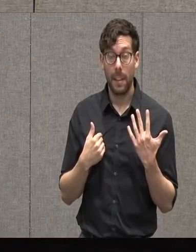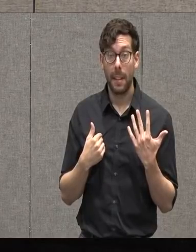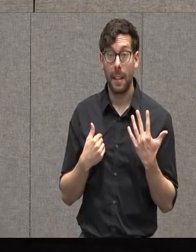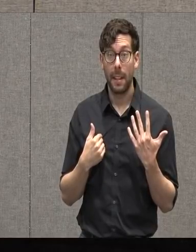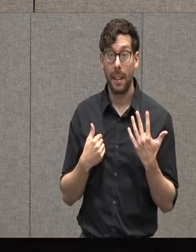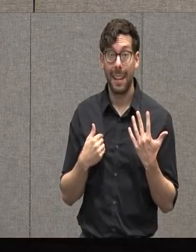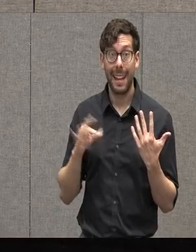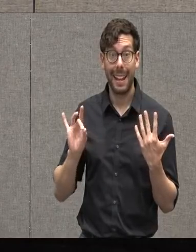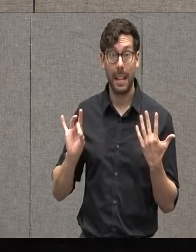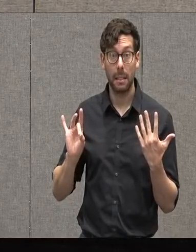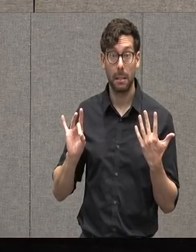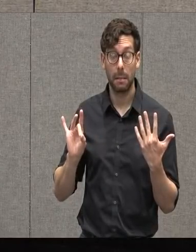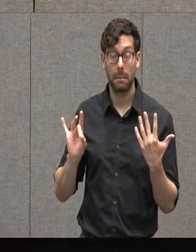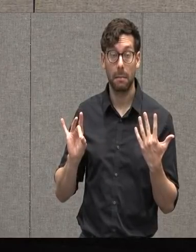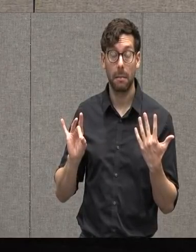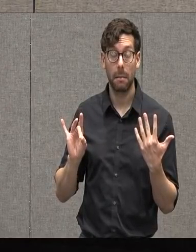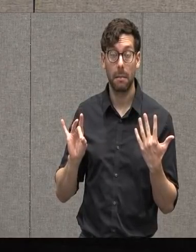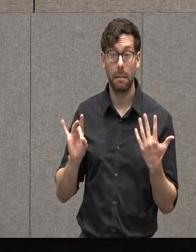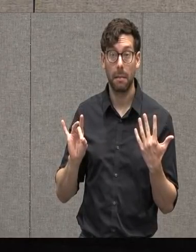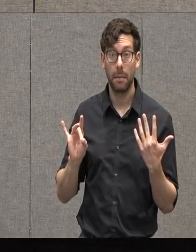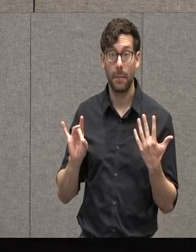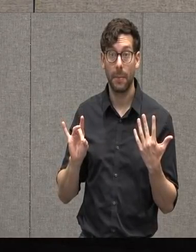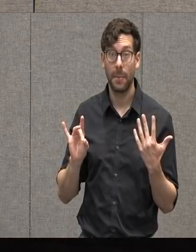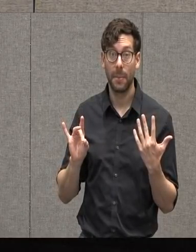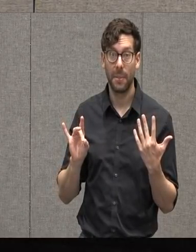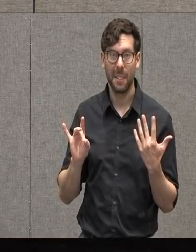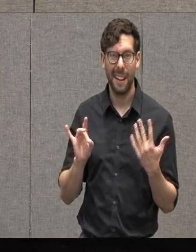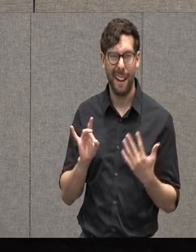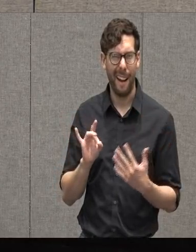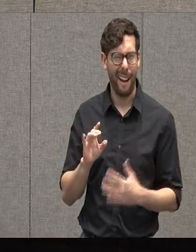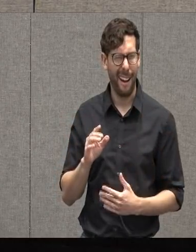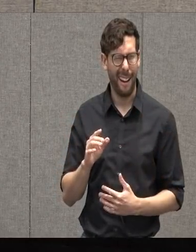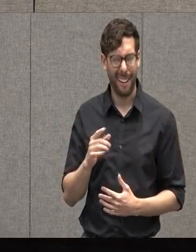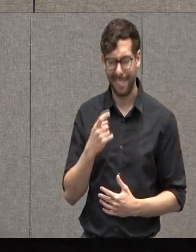and eight. That's almost like what I just said.